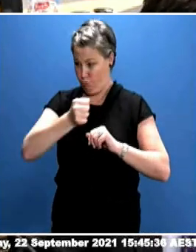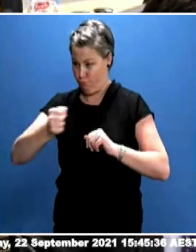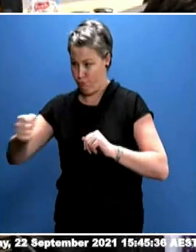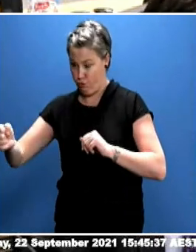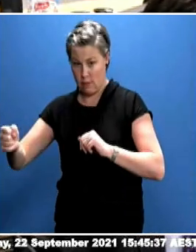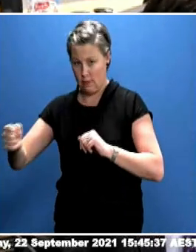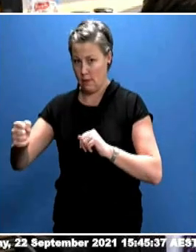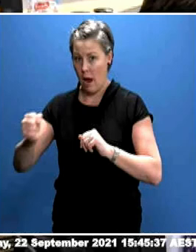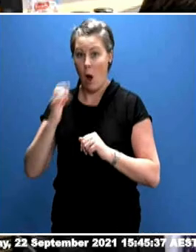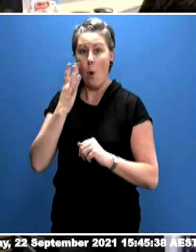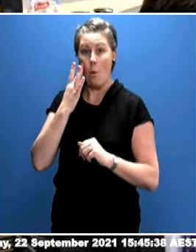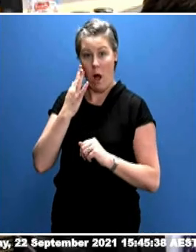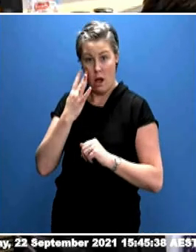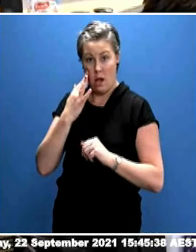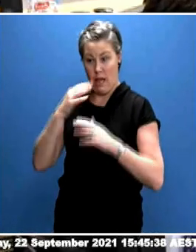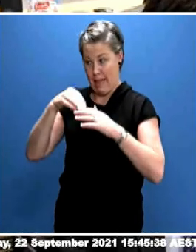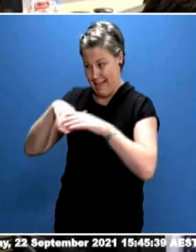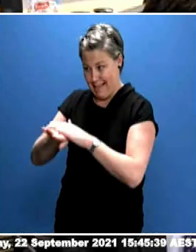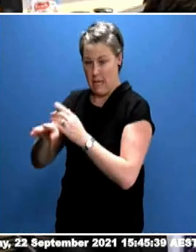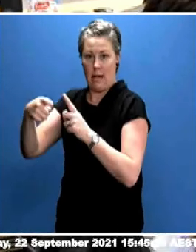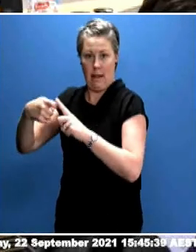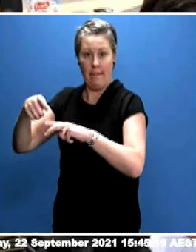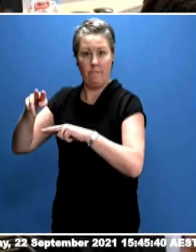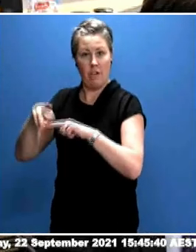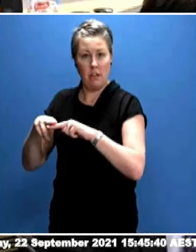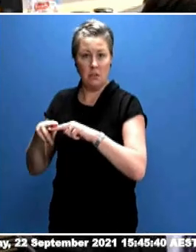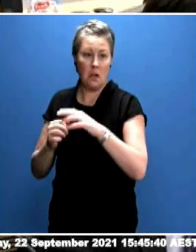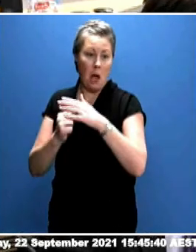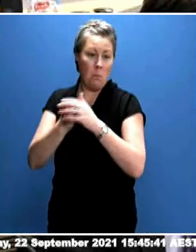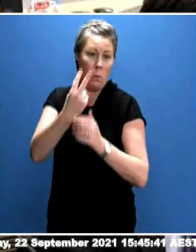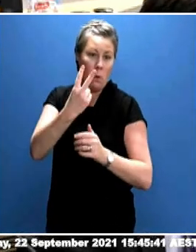whilst the child is at Kath French for 21 days or 42 days,